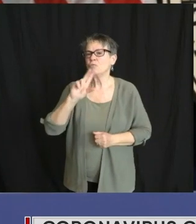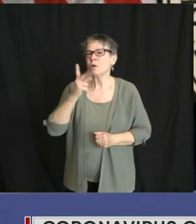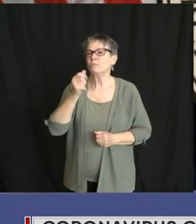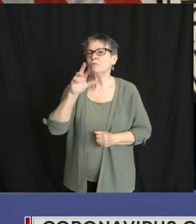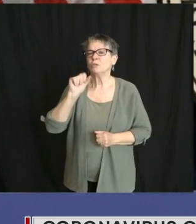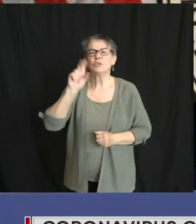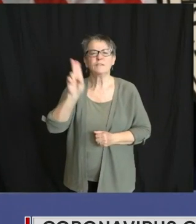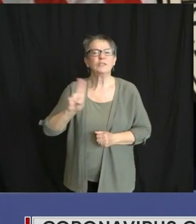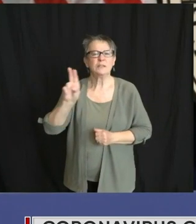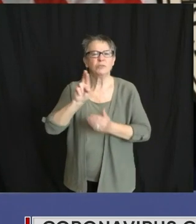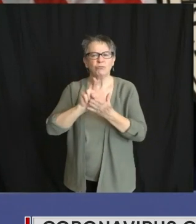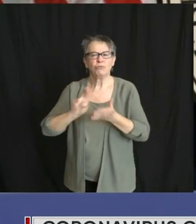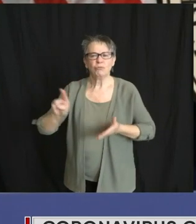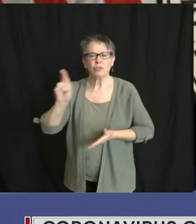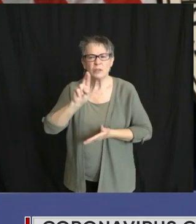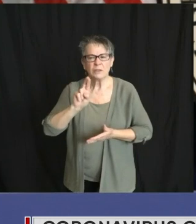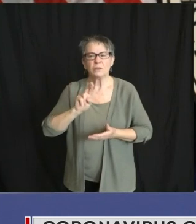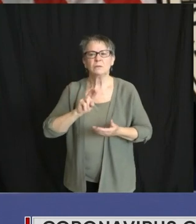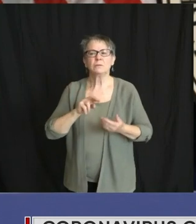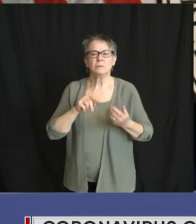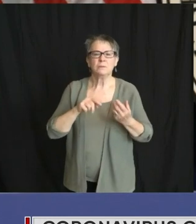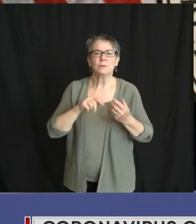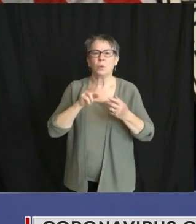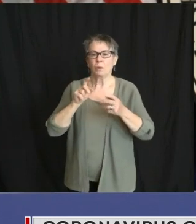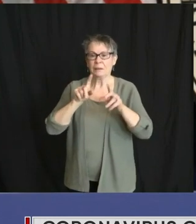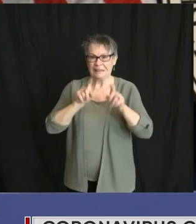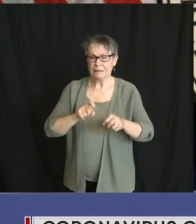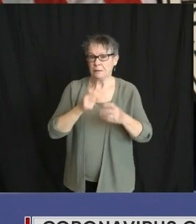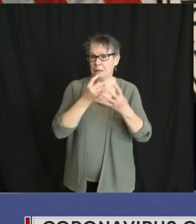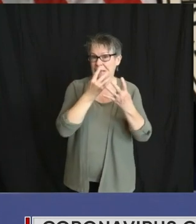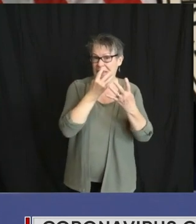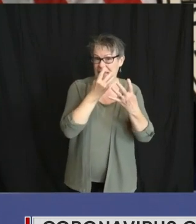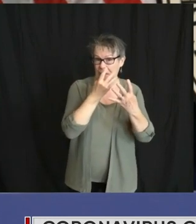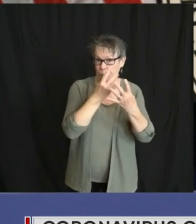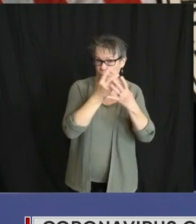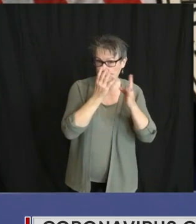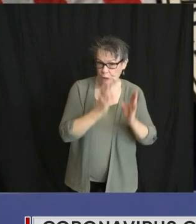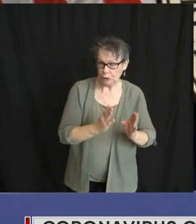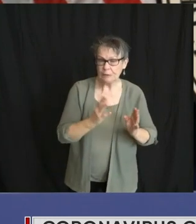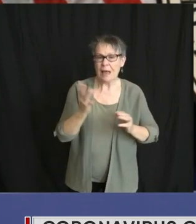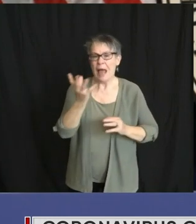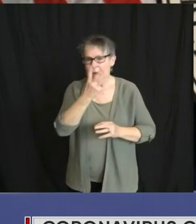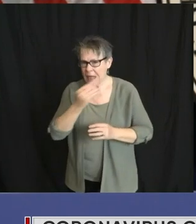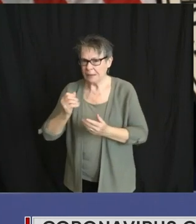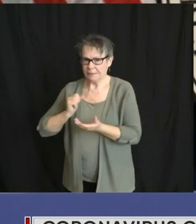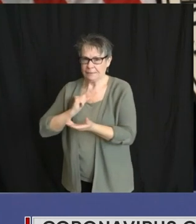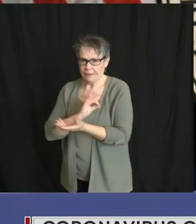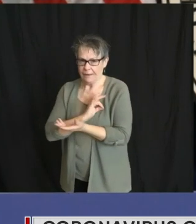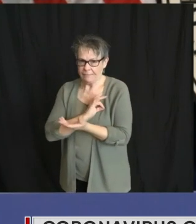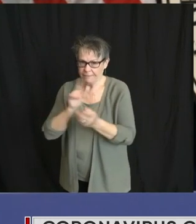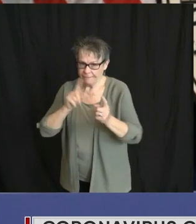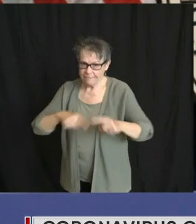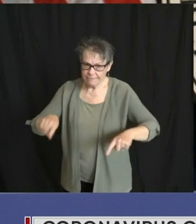TEST INMATES AND EVENTUALLY TEST STAFF AS WELL.